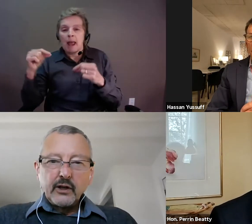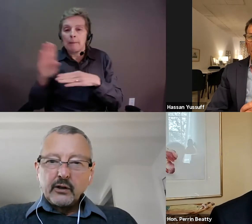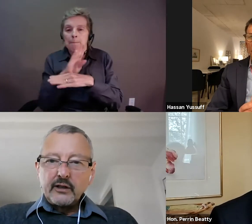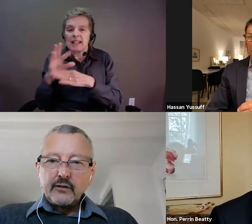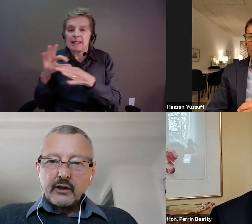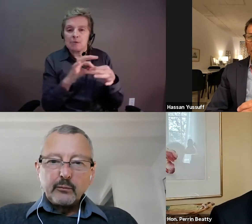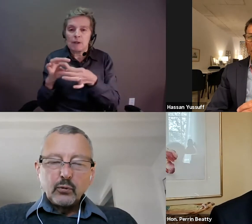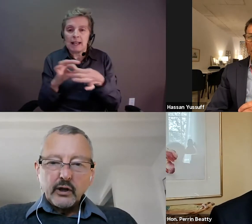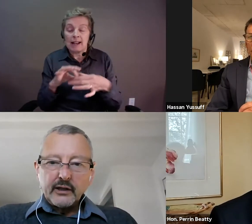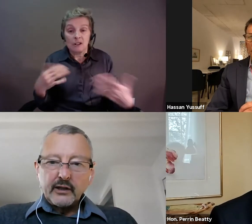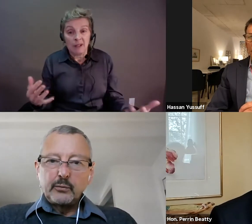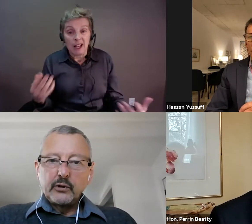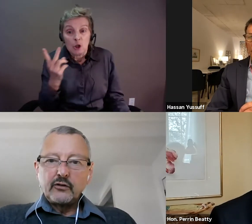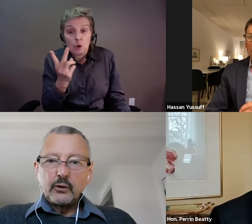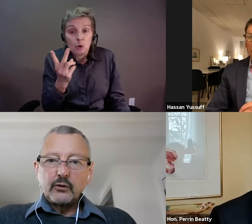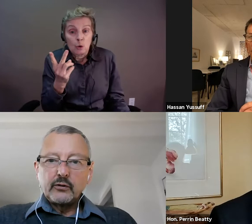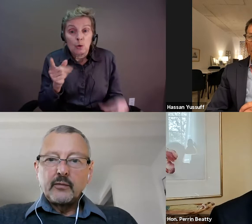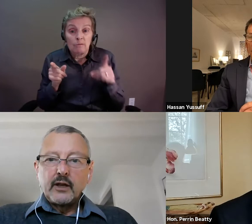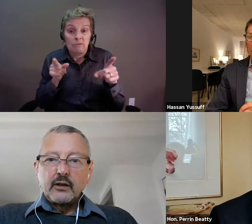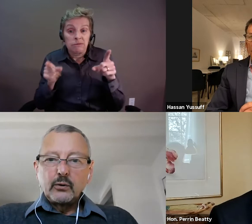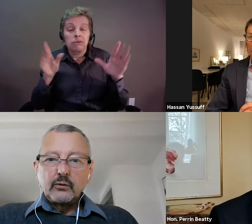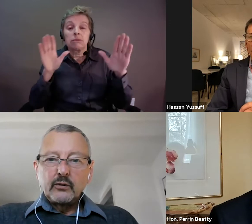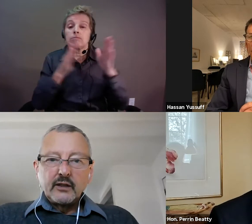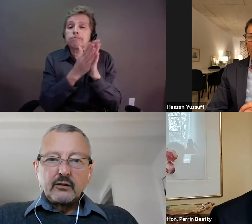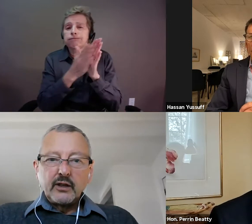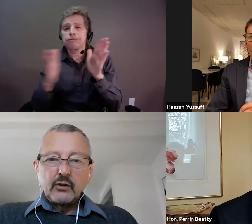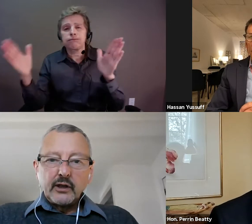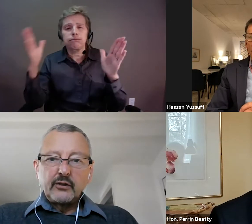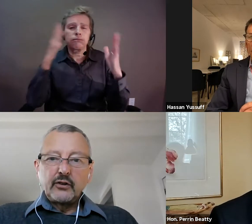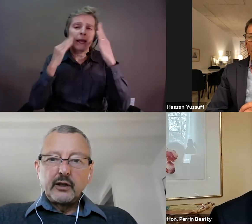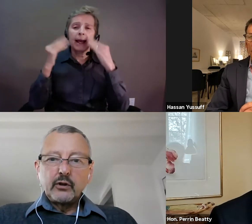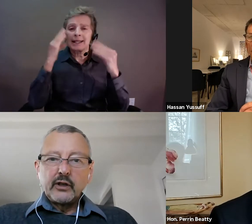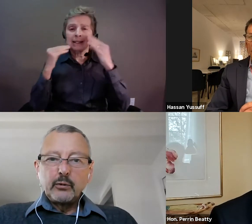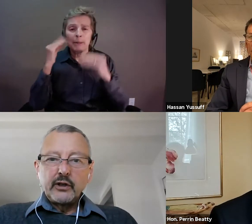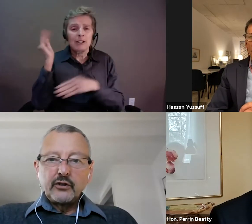very, very broadly experienced folks who have a lot to say about collaboration,